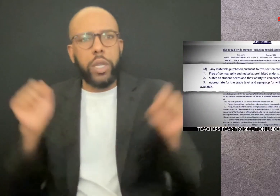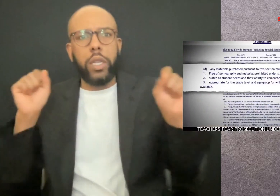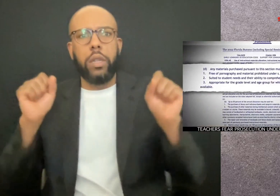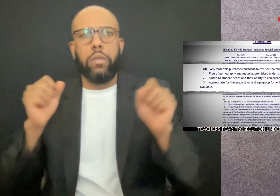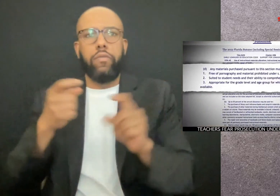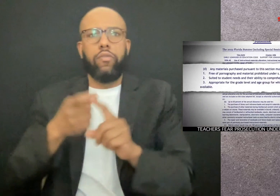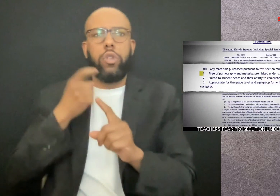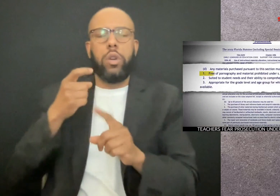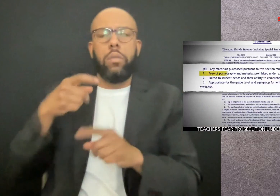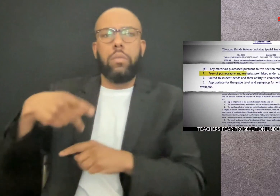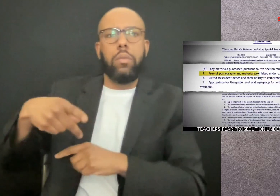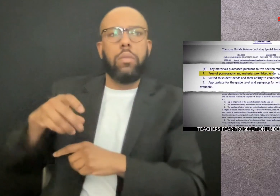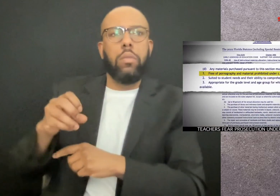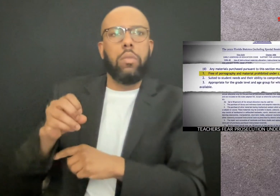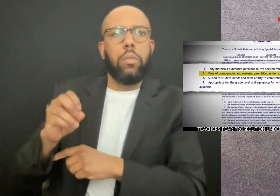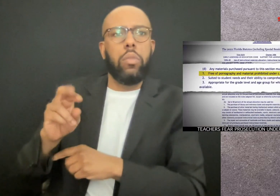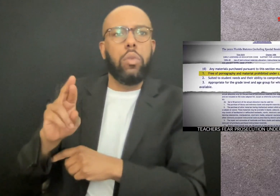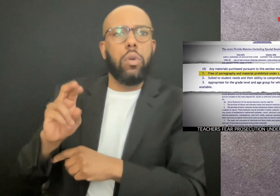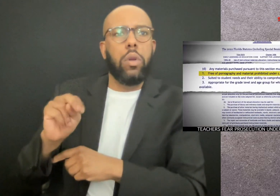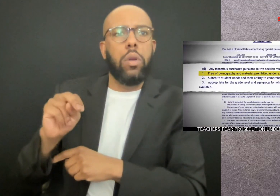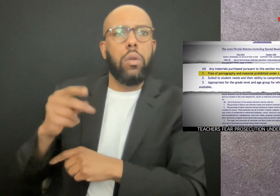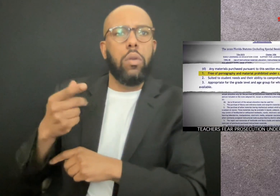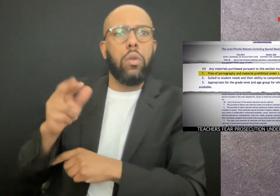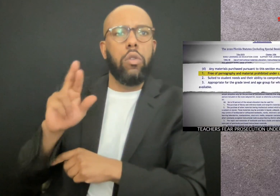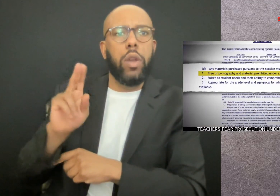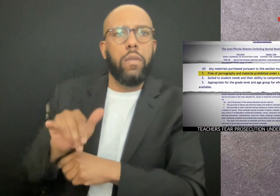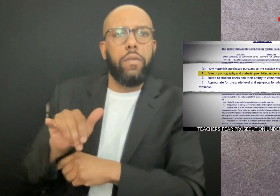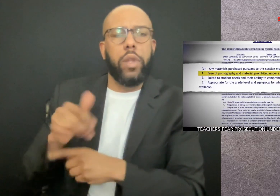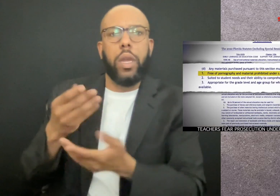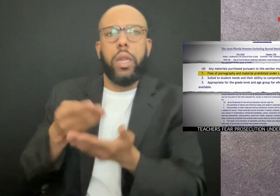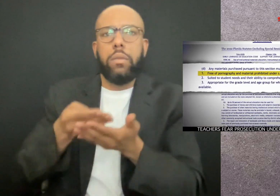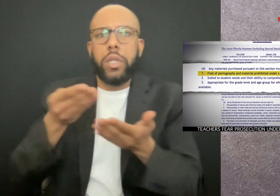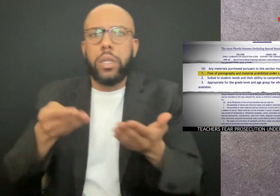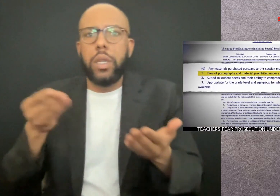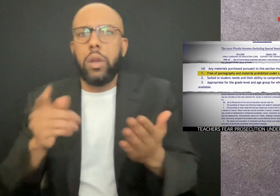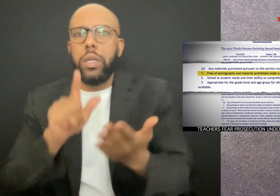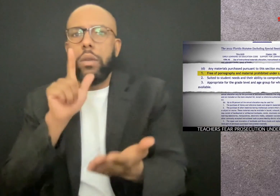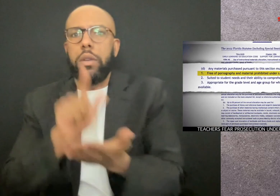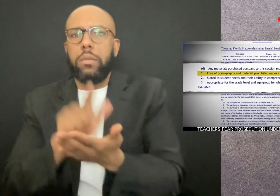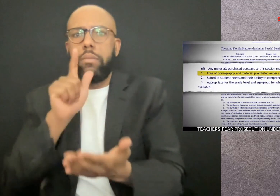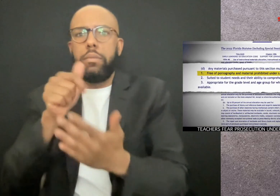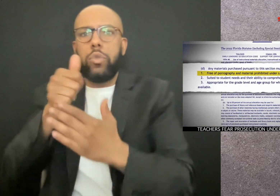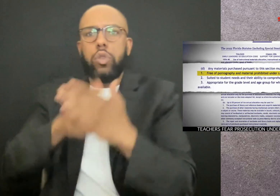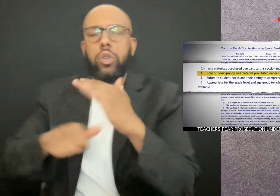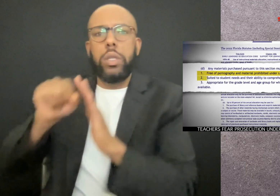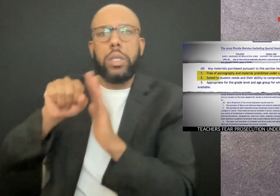selections of library and classroom materials must be free of pornography